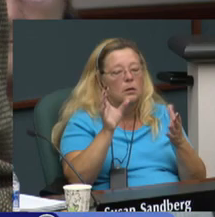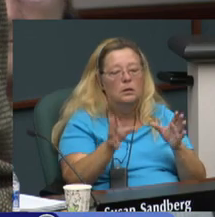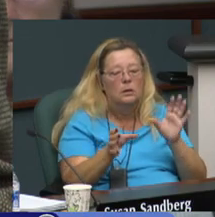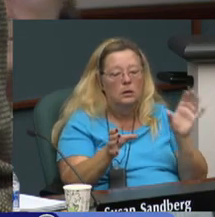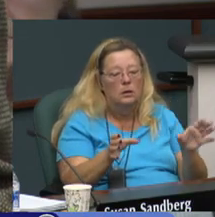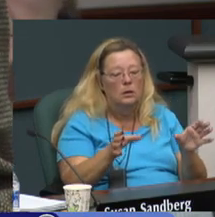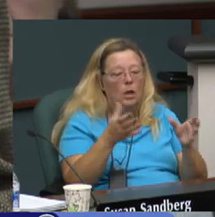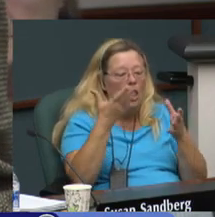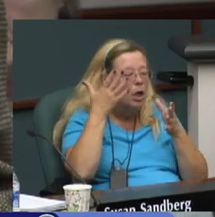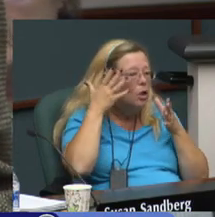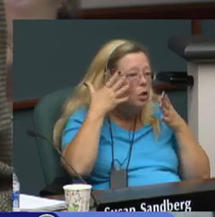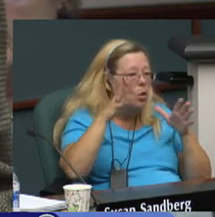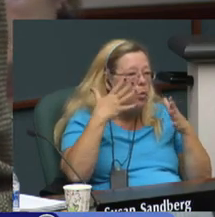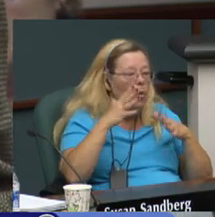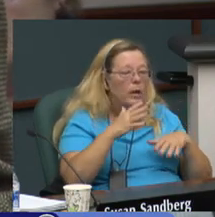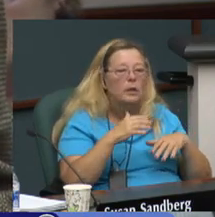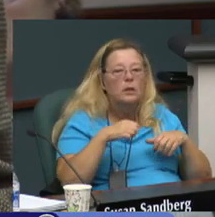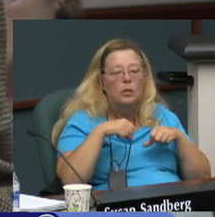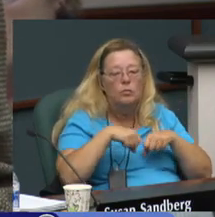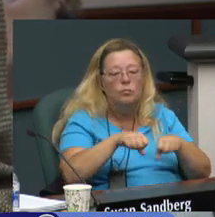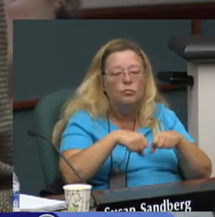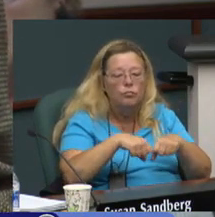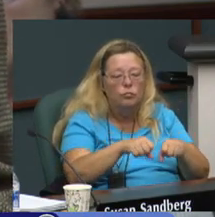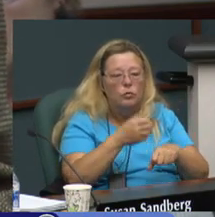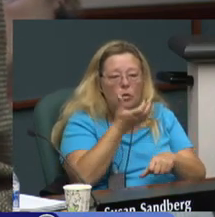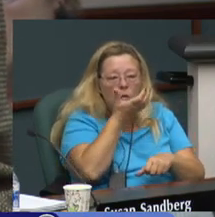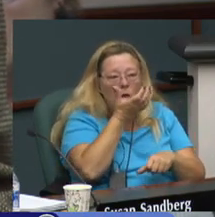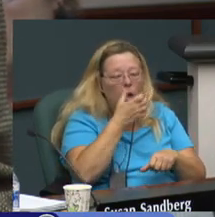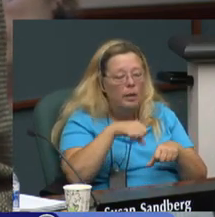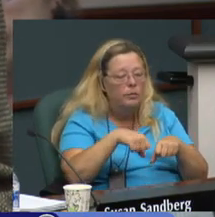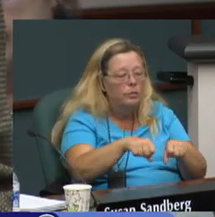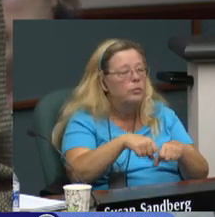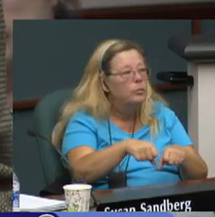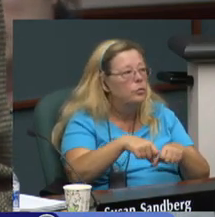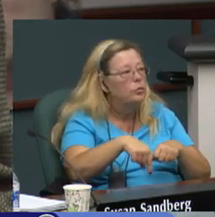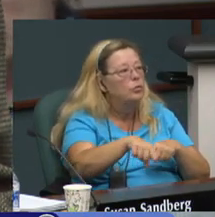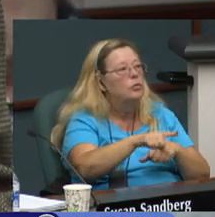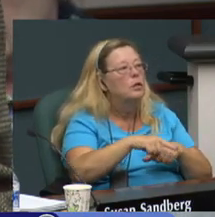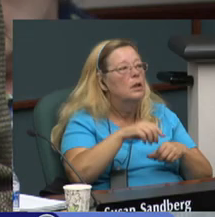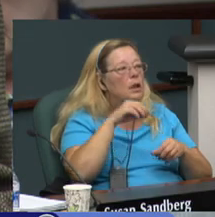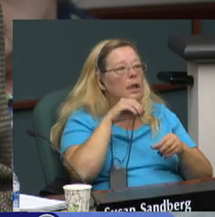lawnmower comes through in the light of urban agriculture I keep thinking of